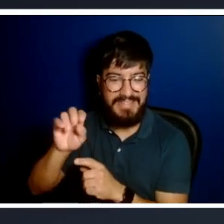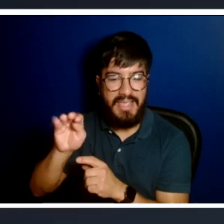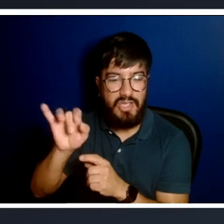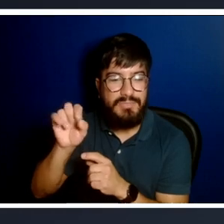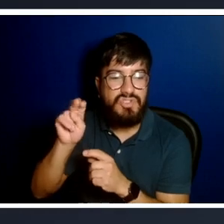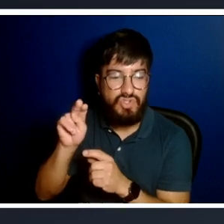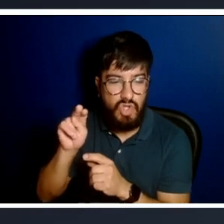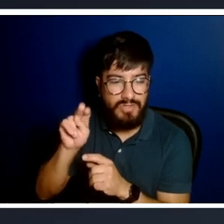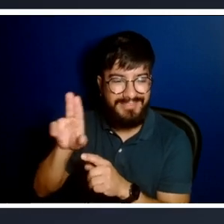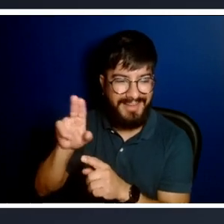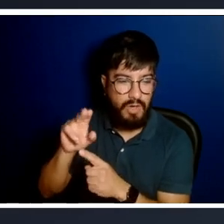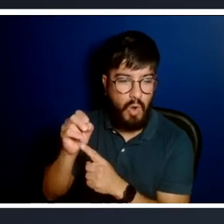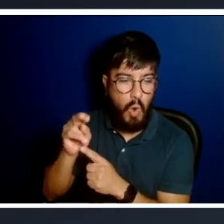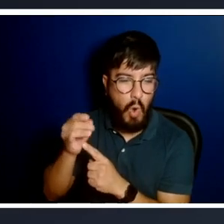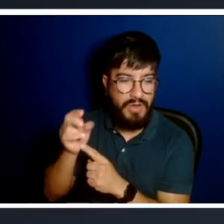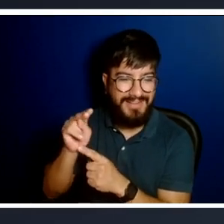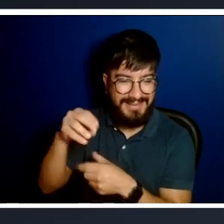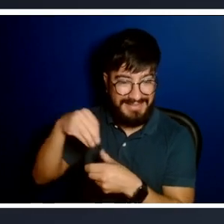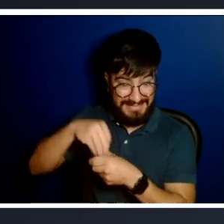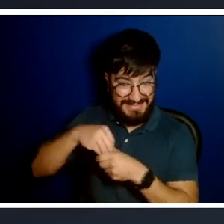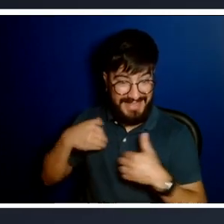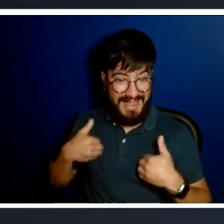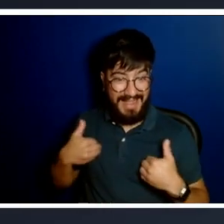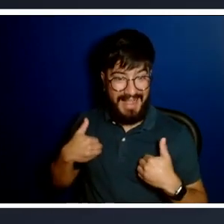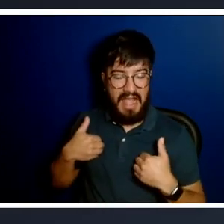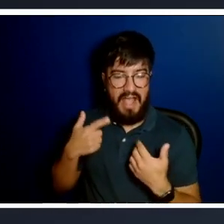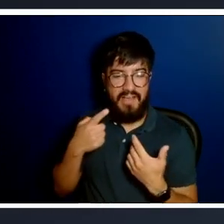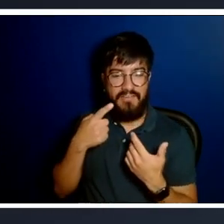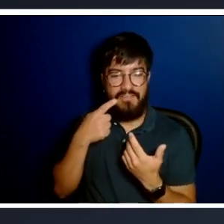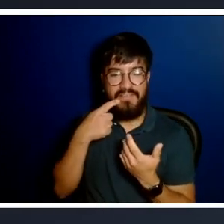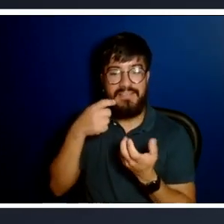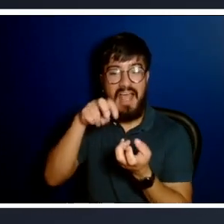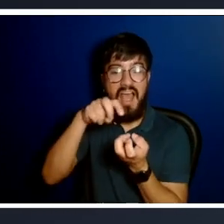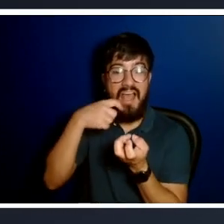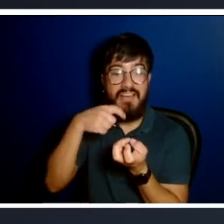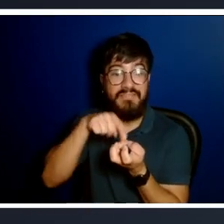and then up on the roof of their mouth, they'll stick their tongue up there and then that's how